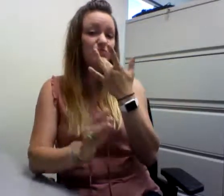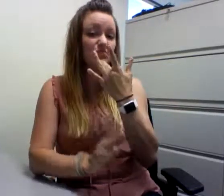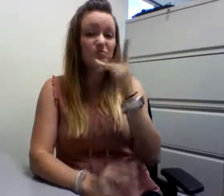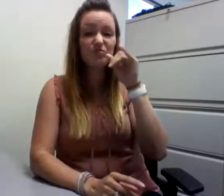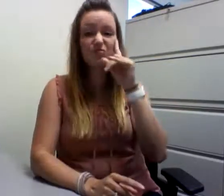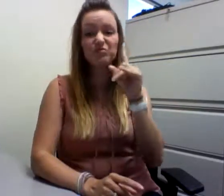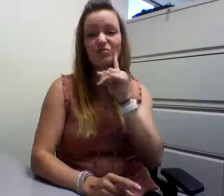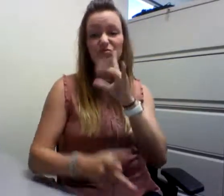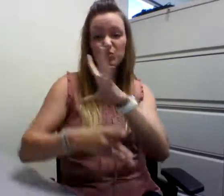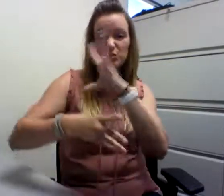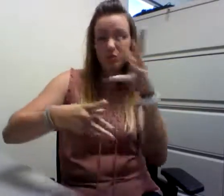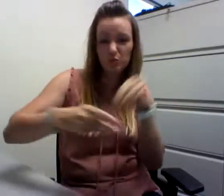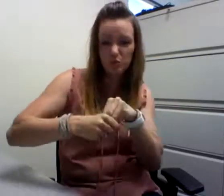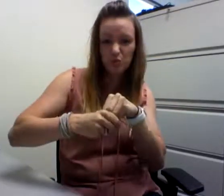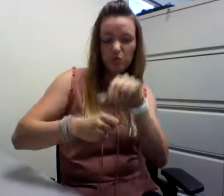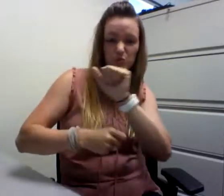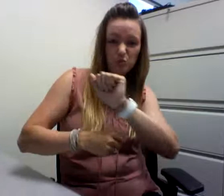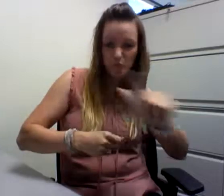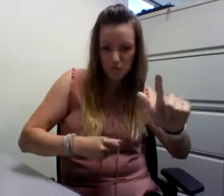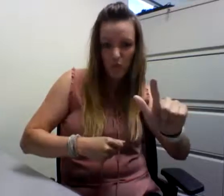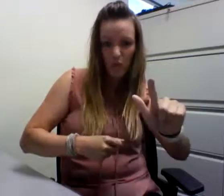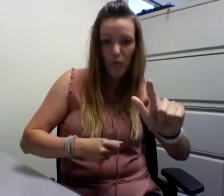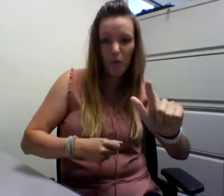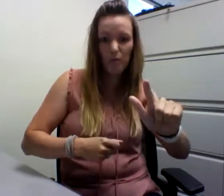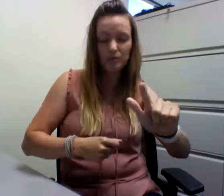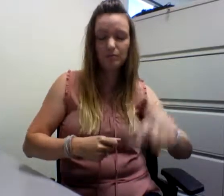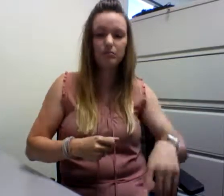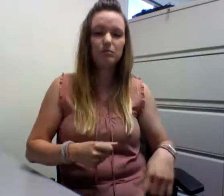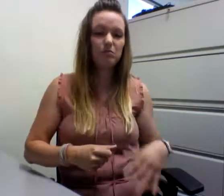The Deaf community prefers the term "Deaf" to include all